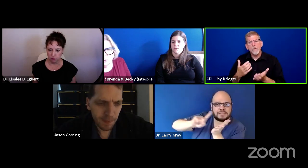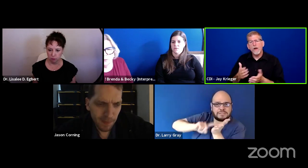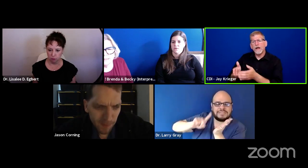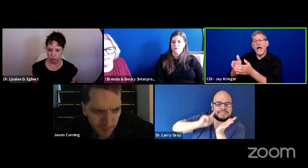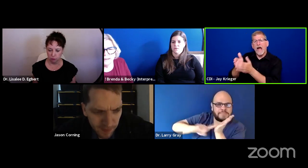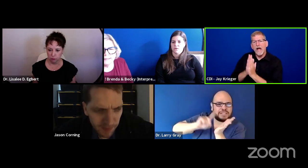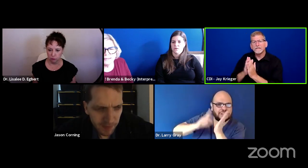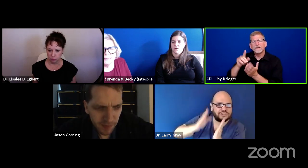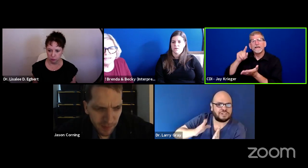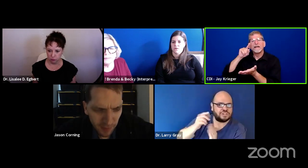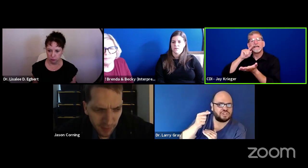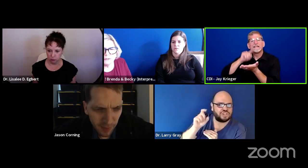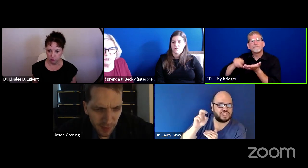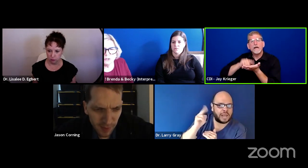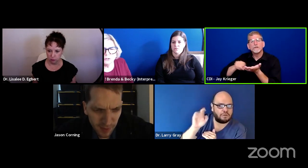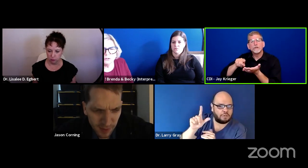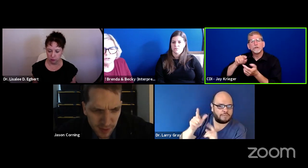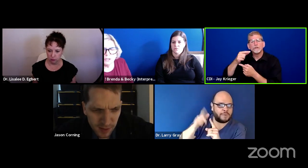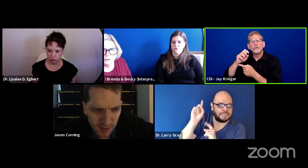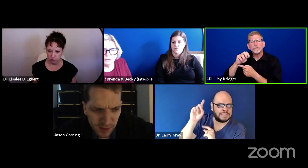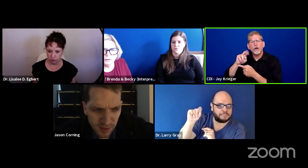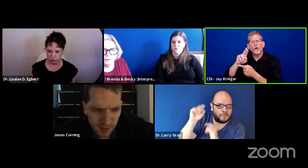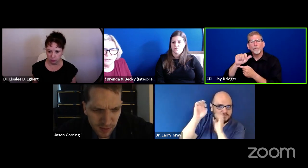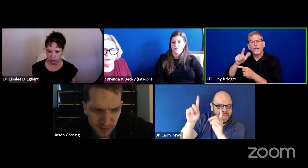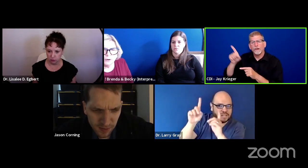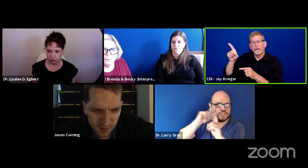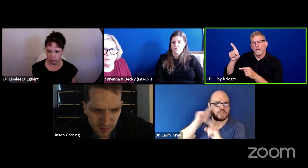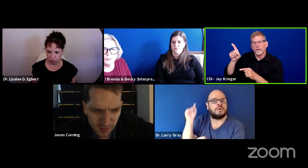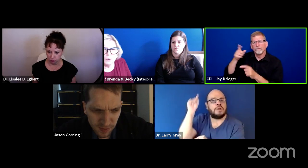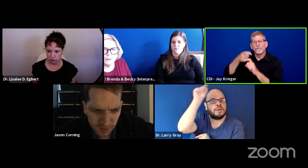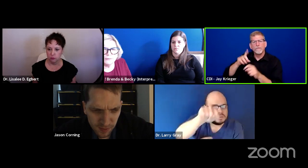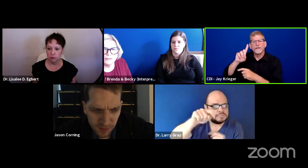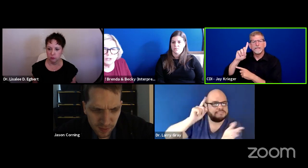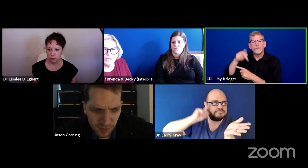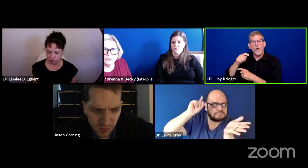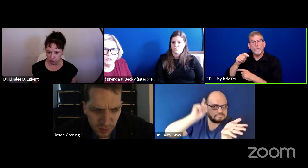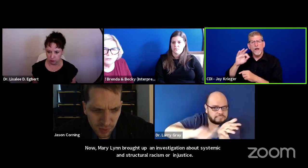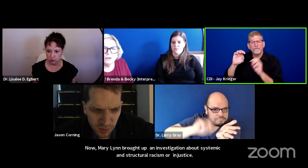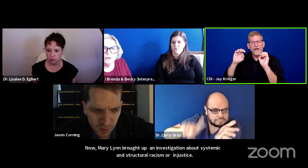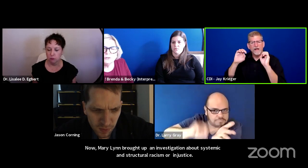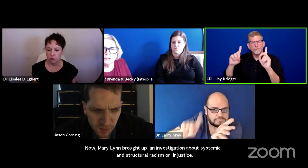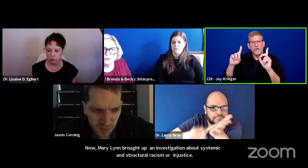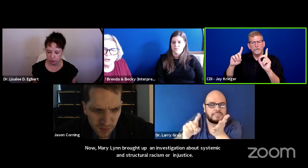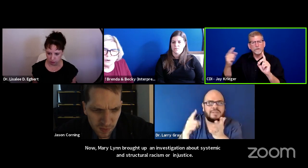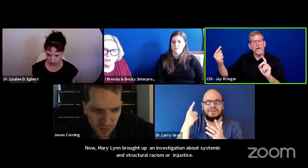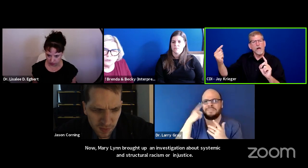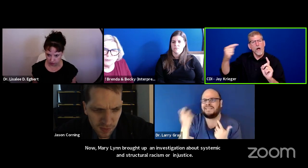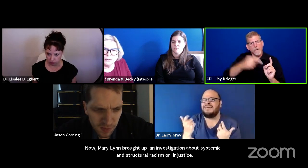We want to ask the inspector general from Department of Education to go to the Maryland